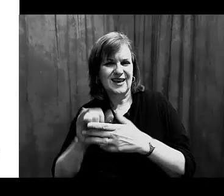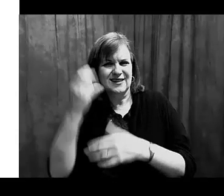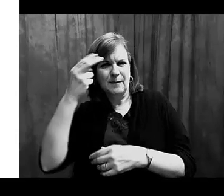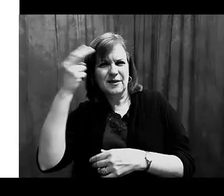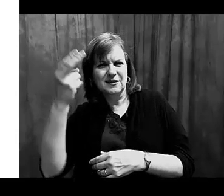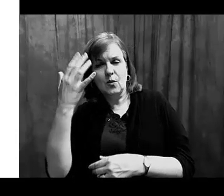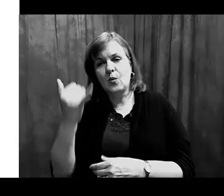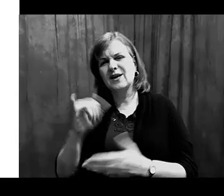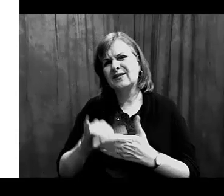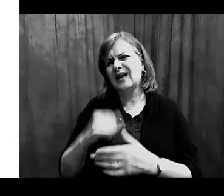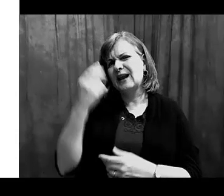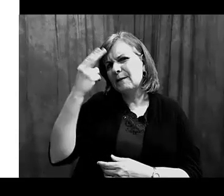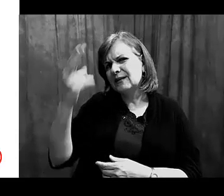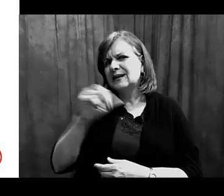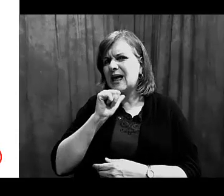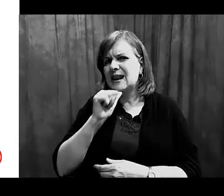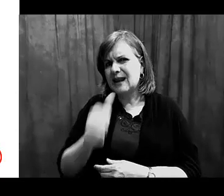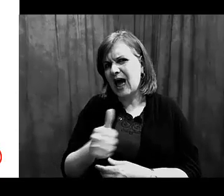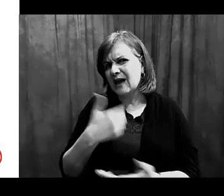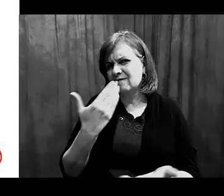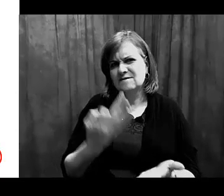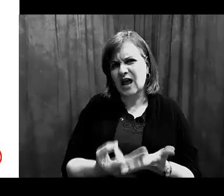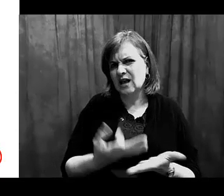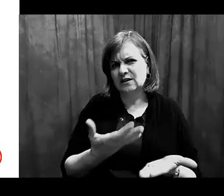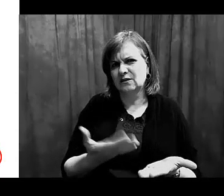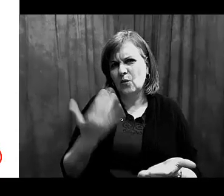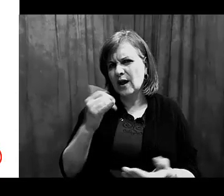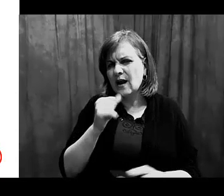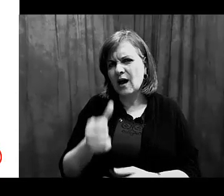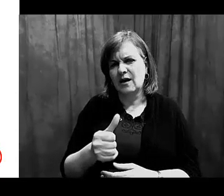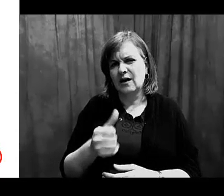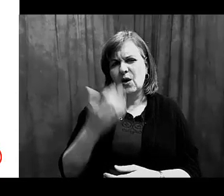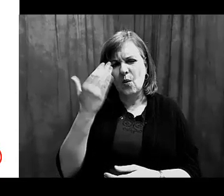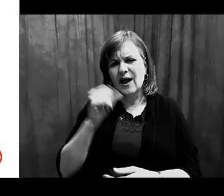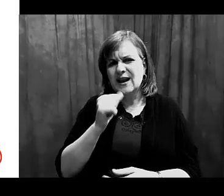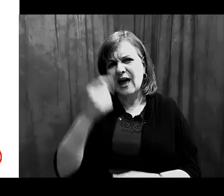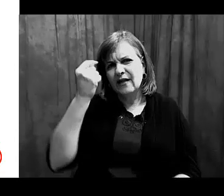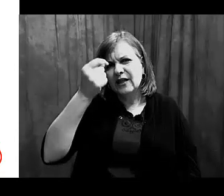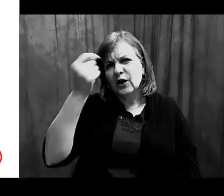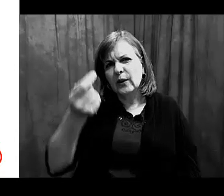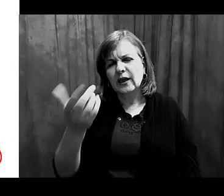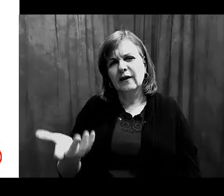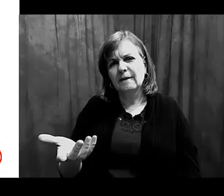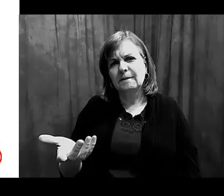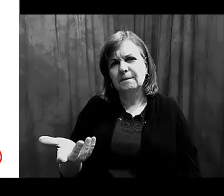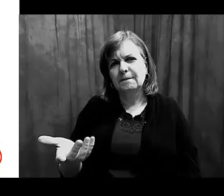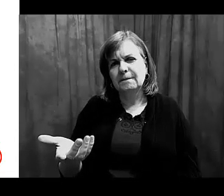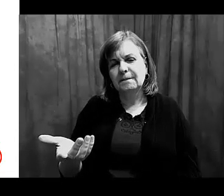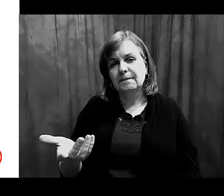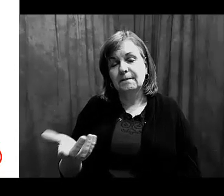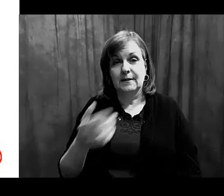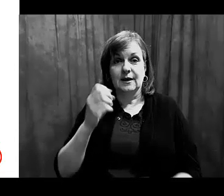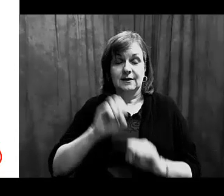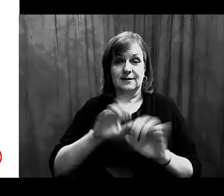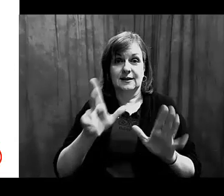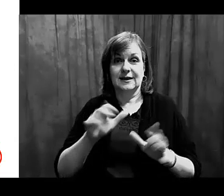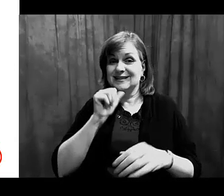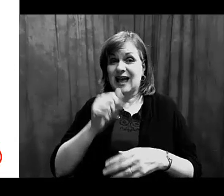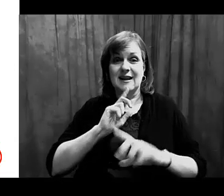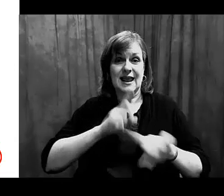it's a hypothesis why is it a hypothesis and not a fact and not a theory??